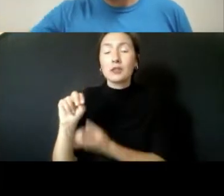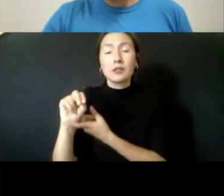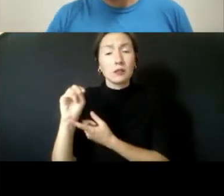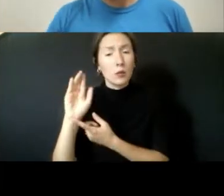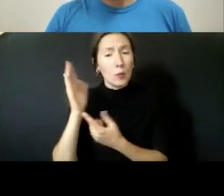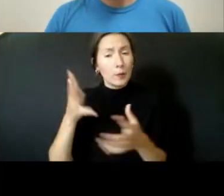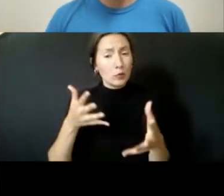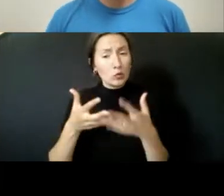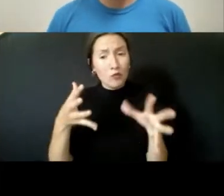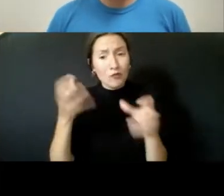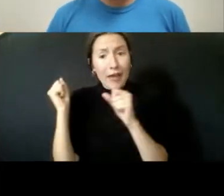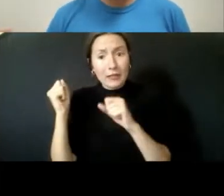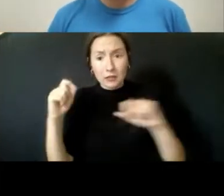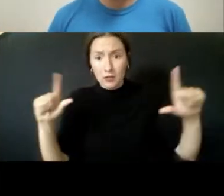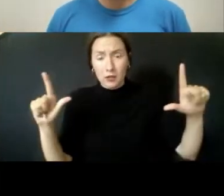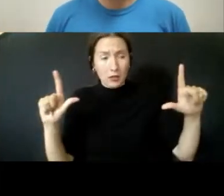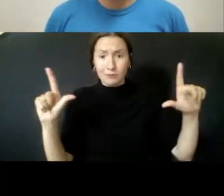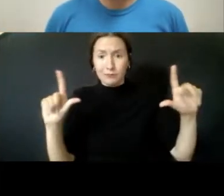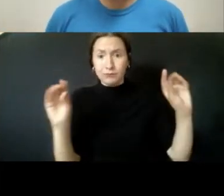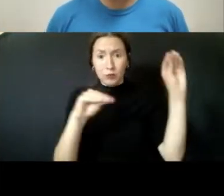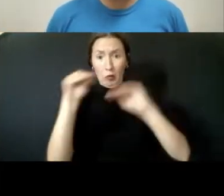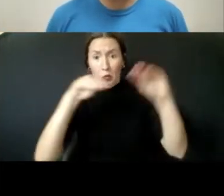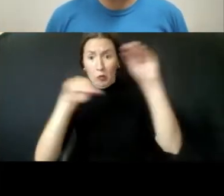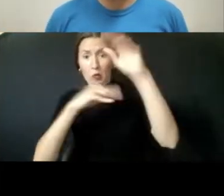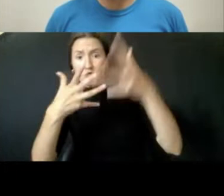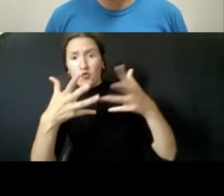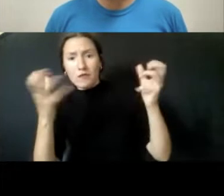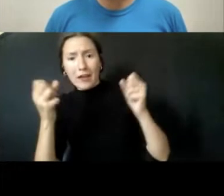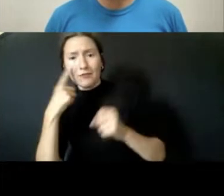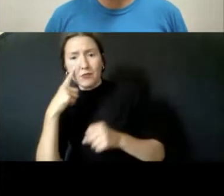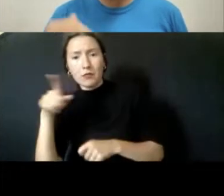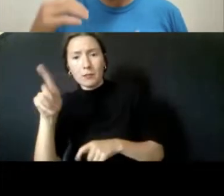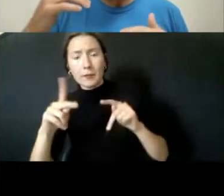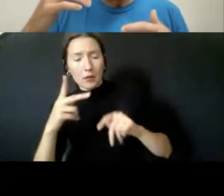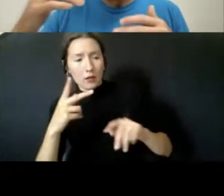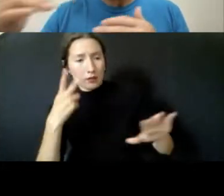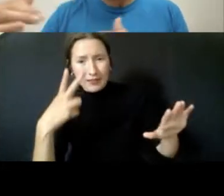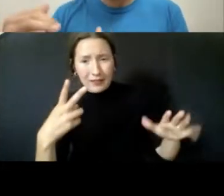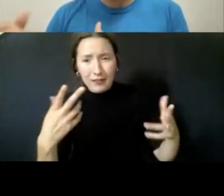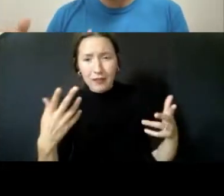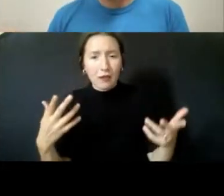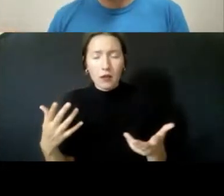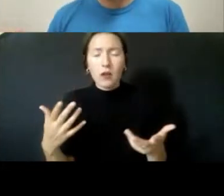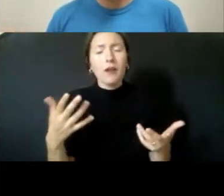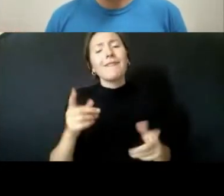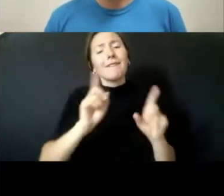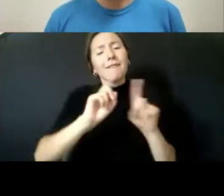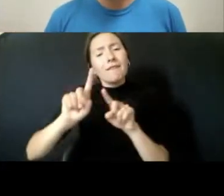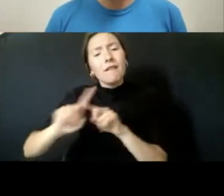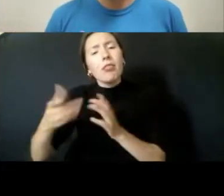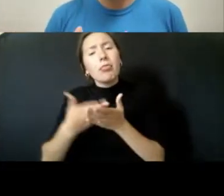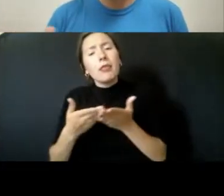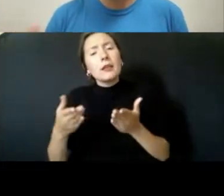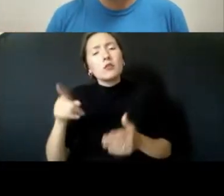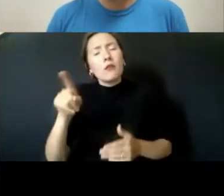you're going through your design and development processes so that you are making sure that you're